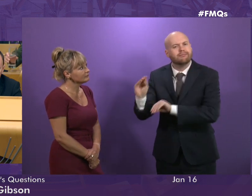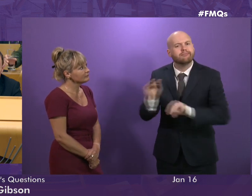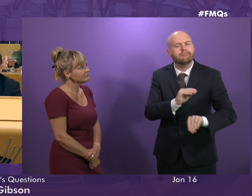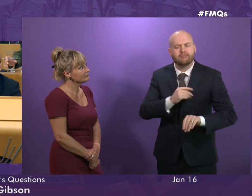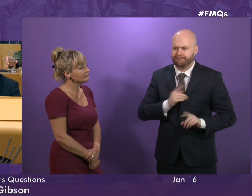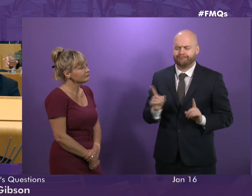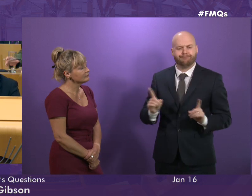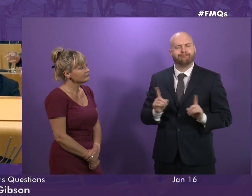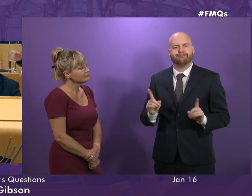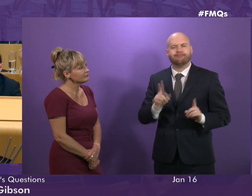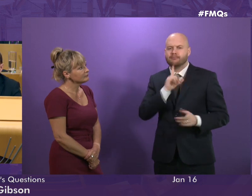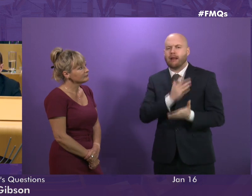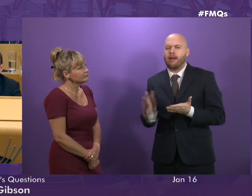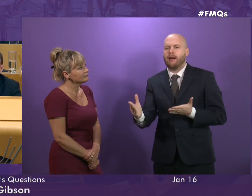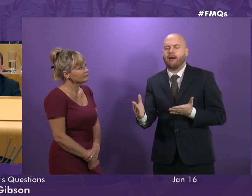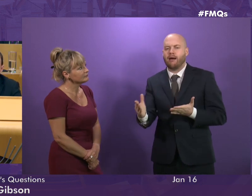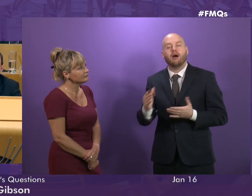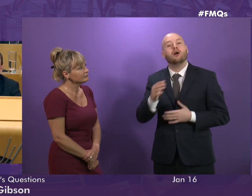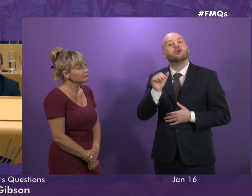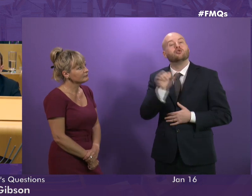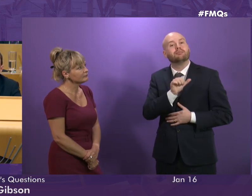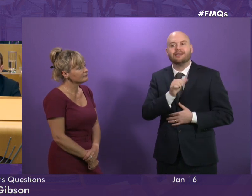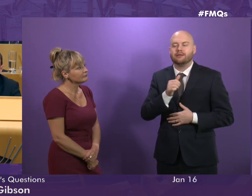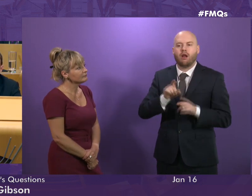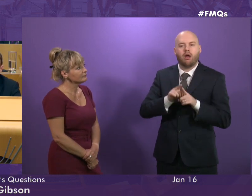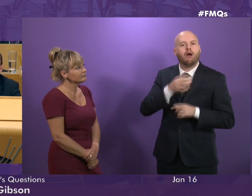takes into account only a trans woman’s propensity for violence; it does not assess